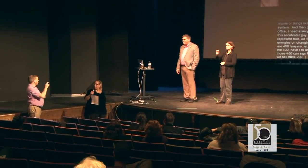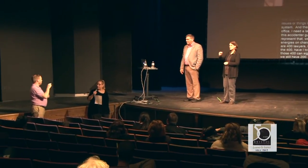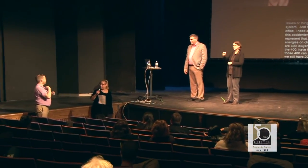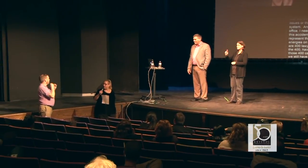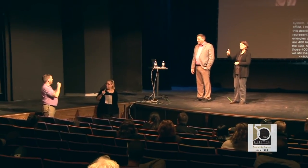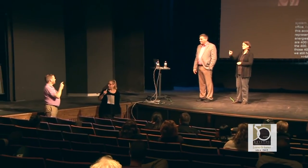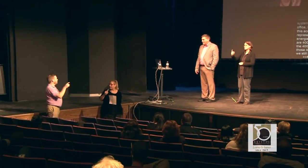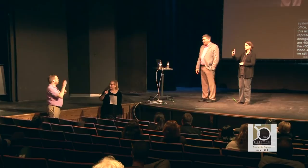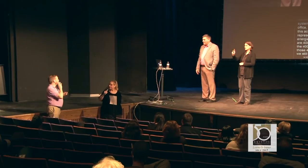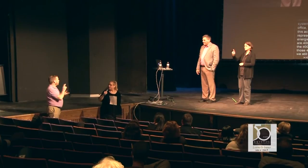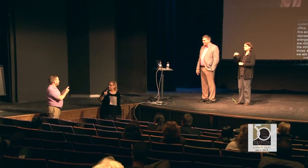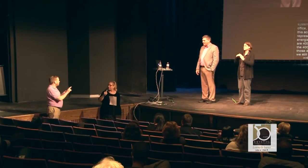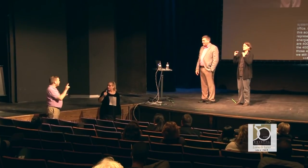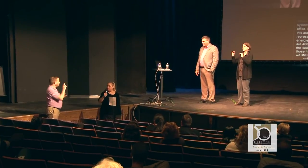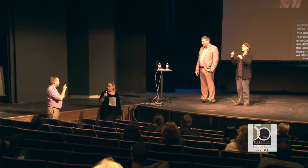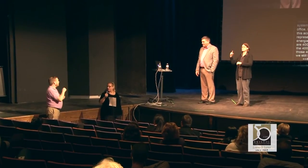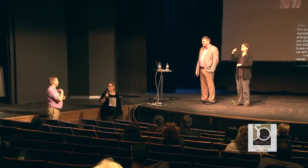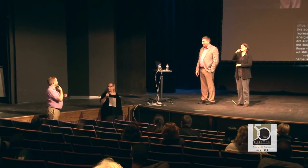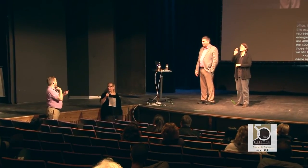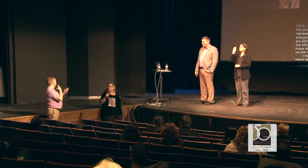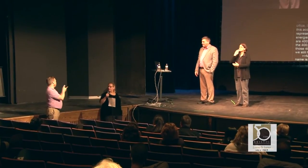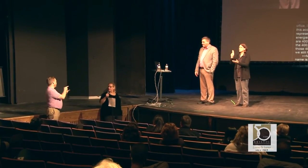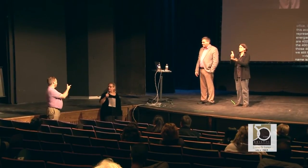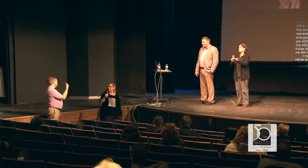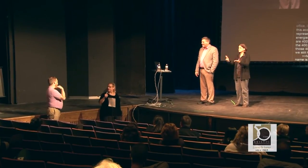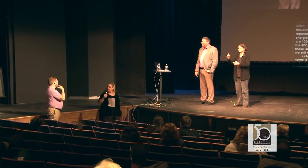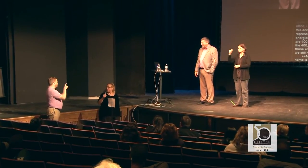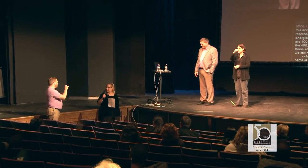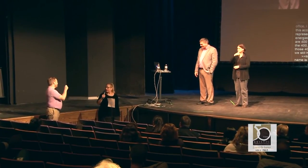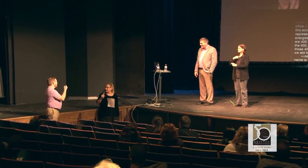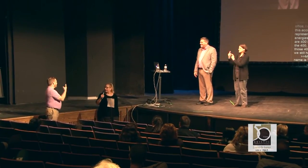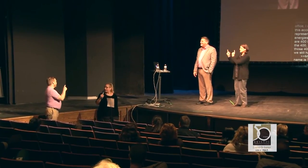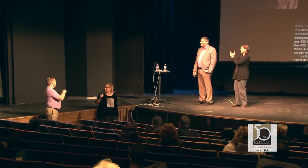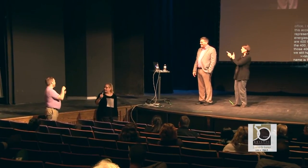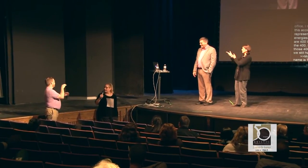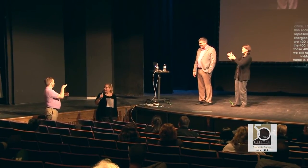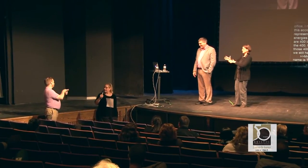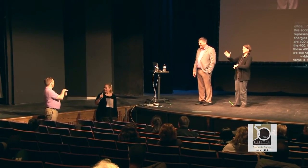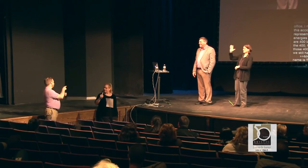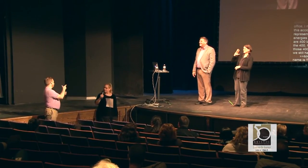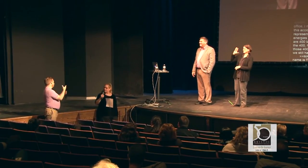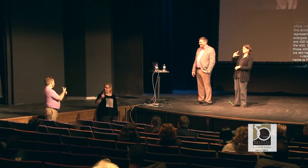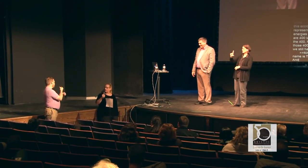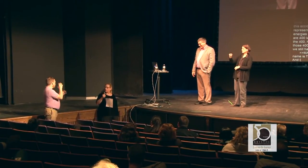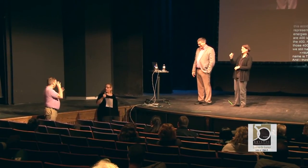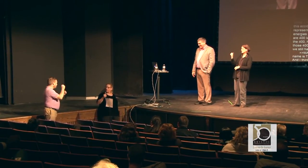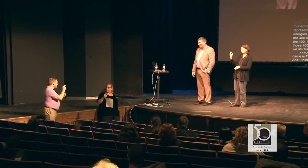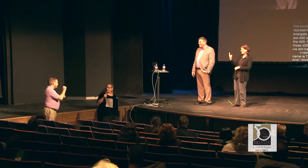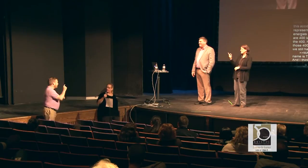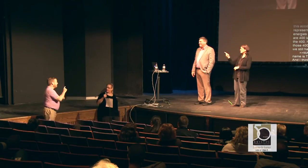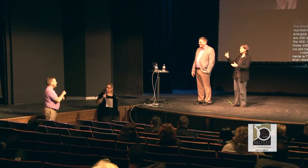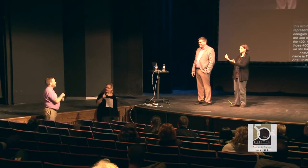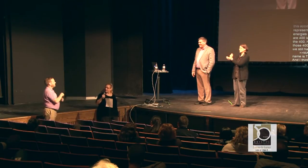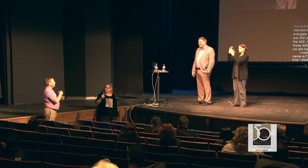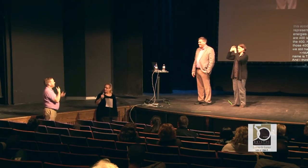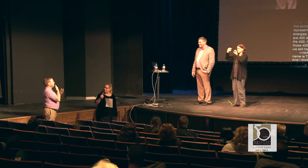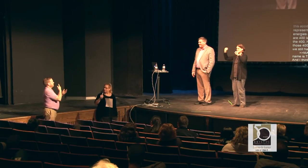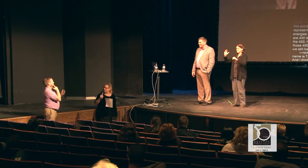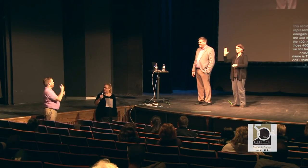name is Tim Riker, I teach at Brown University. And I think we met in 2012, when you were